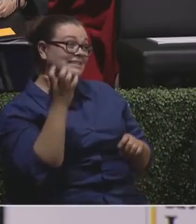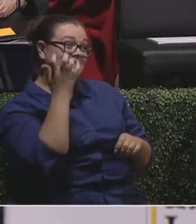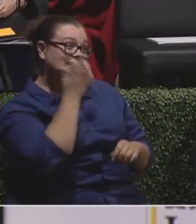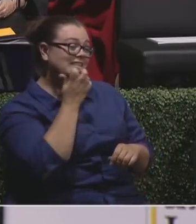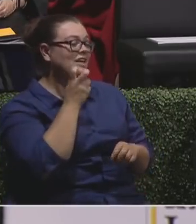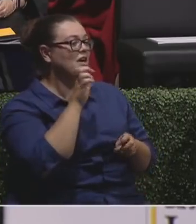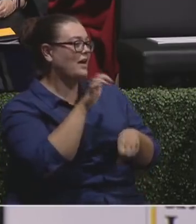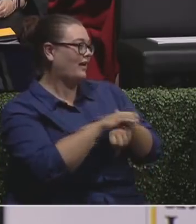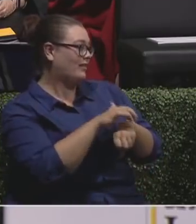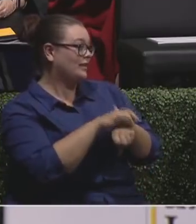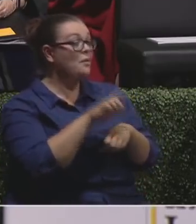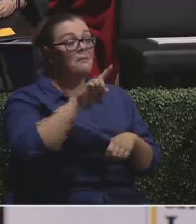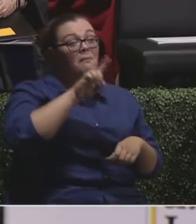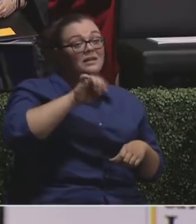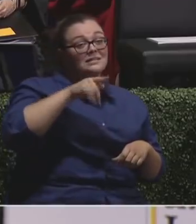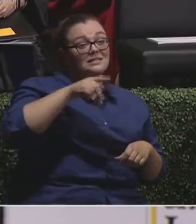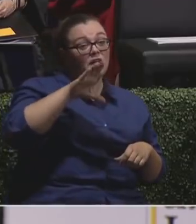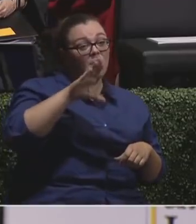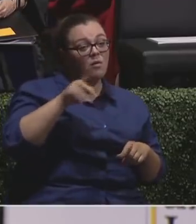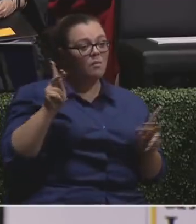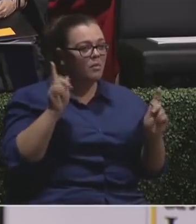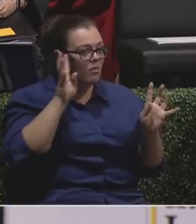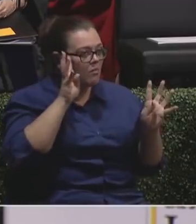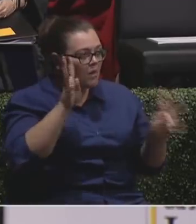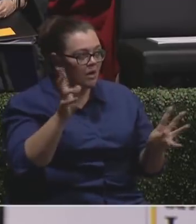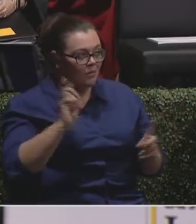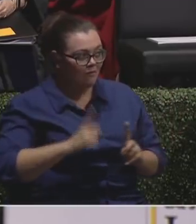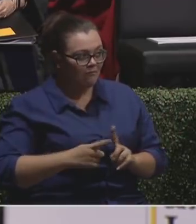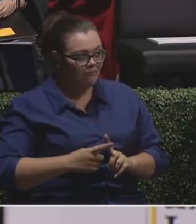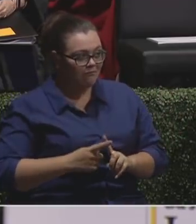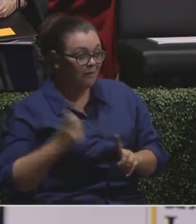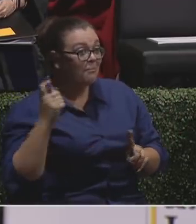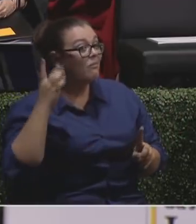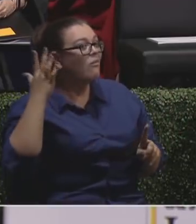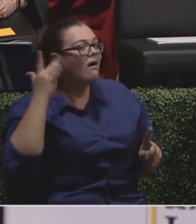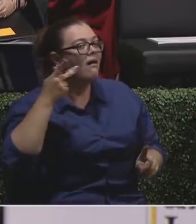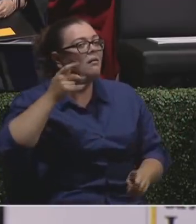MY NAME CHANGED, MY ZIP CODE "CHANGED," I RESENTED MY FAMILY